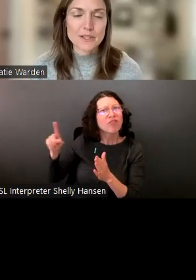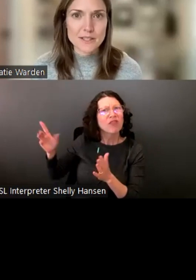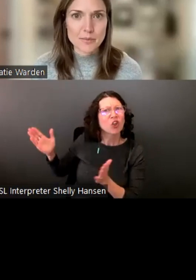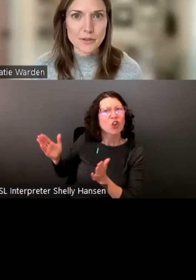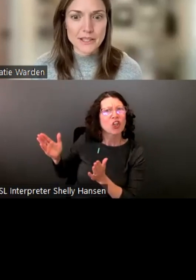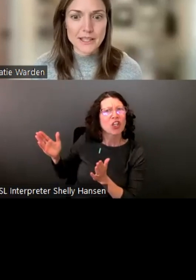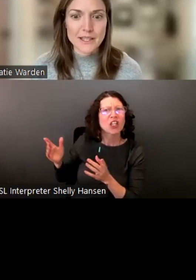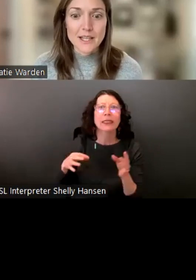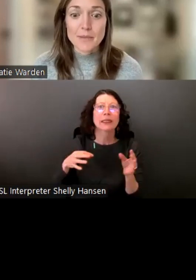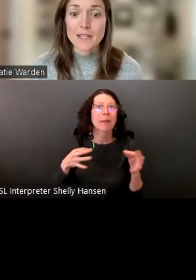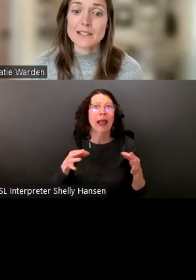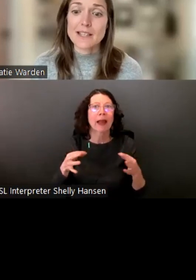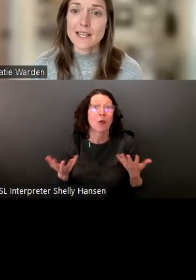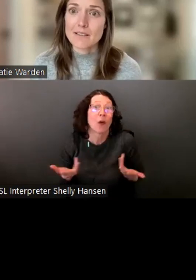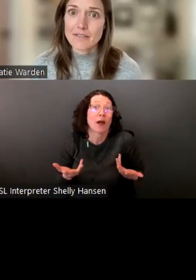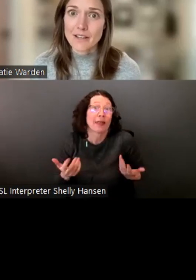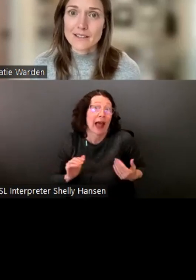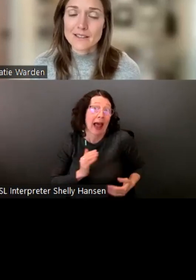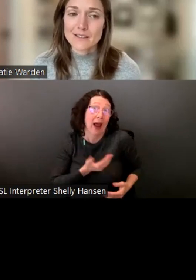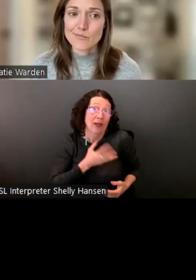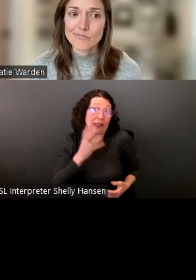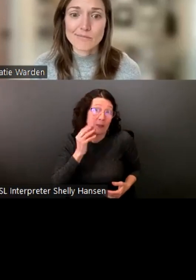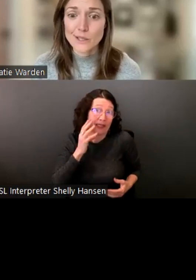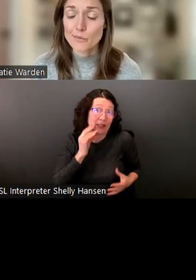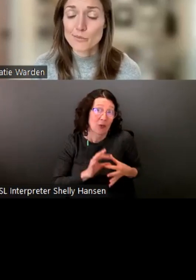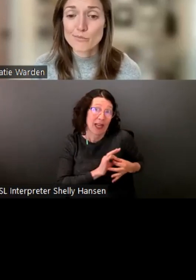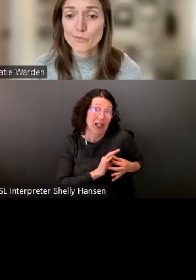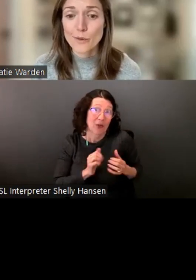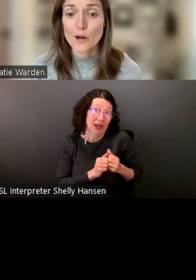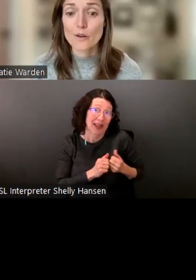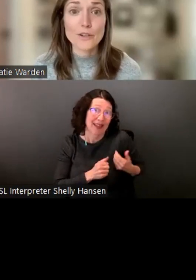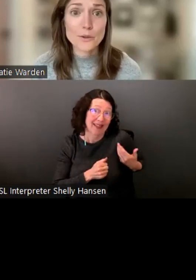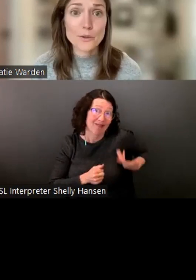with disability because that can affect our views